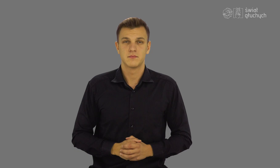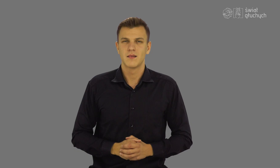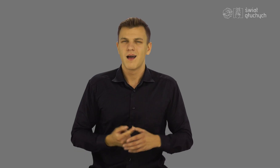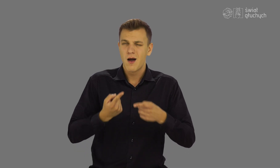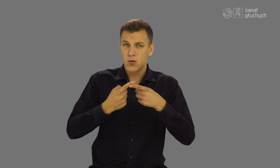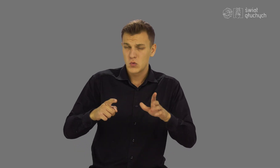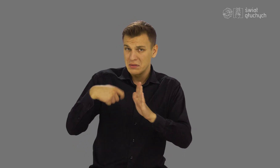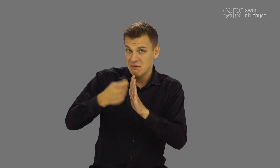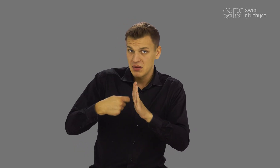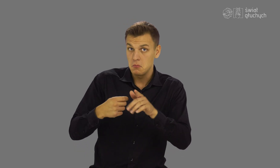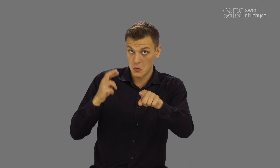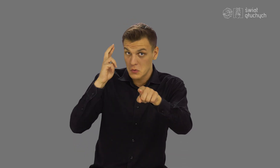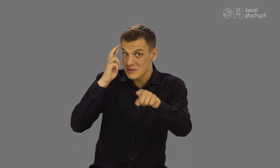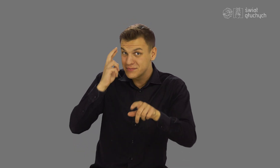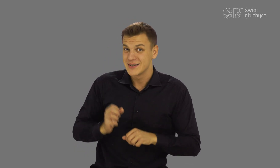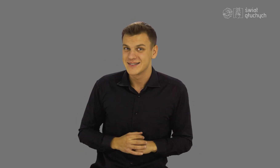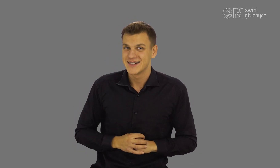We understand this animation, right?